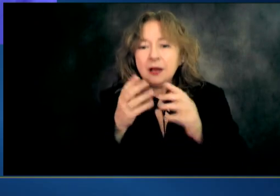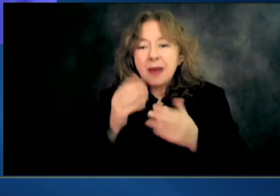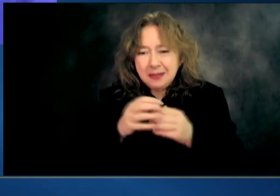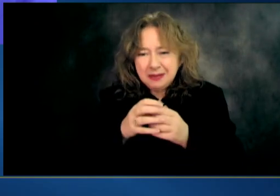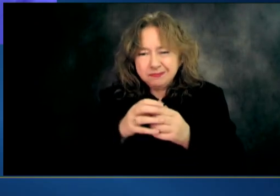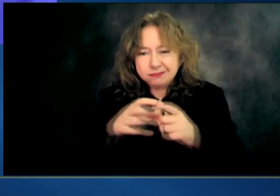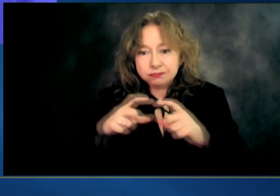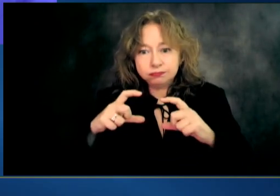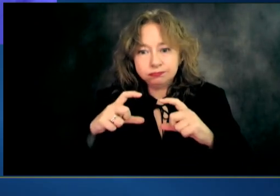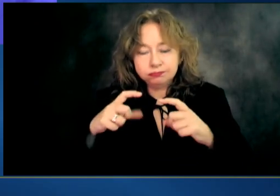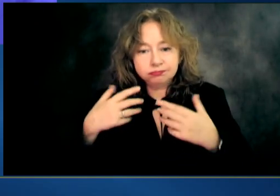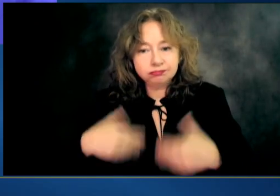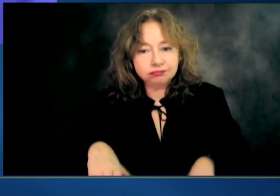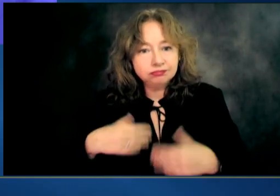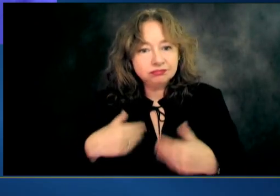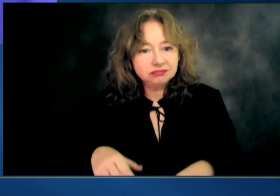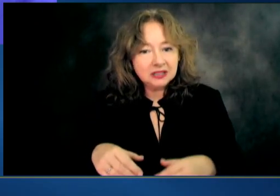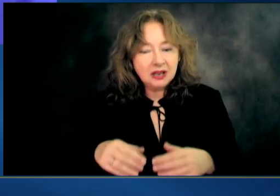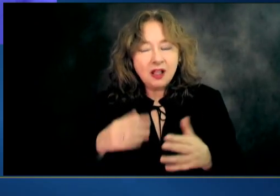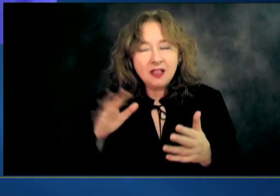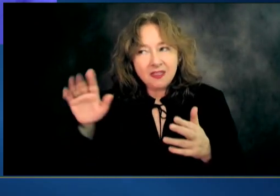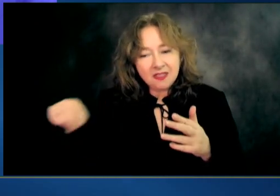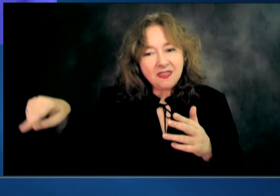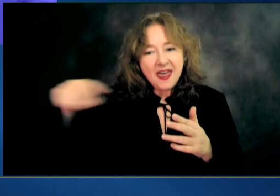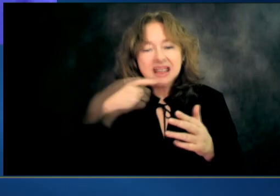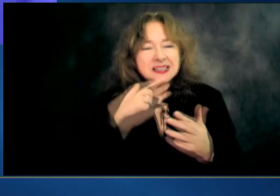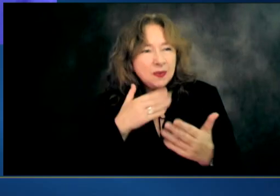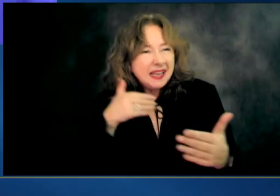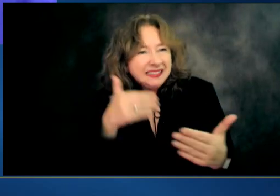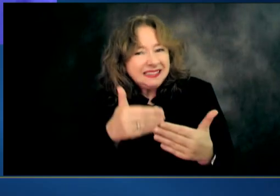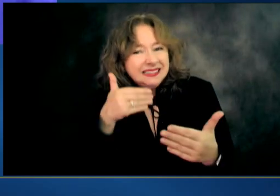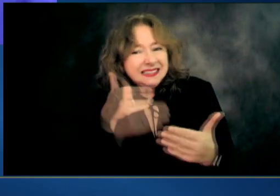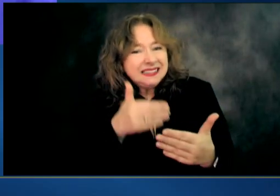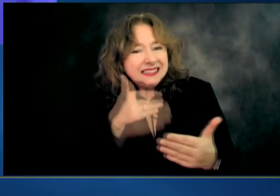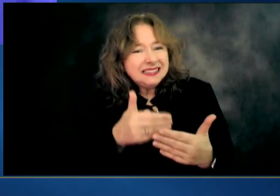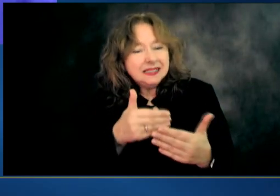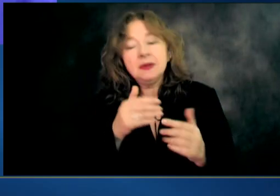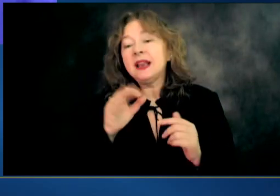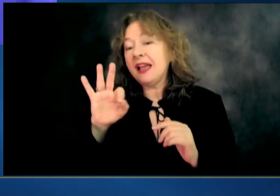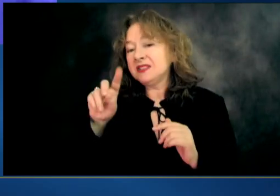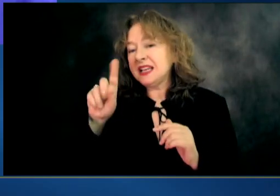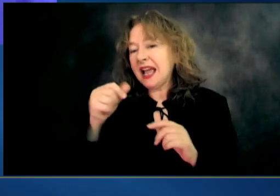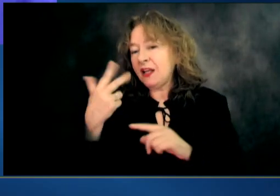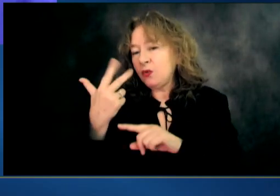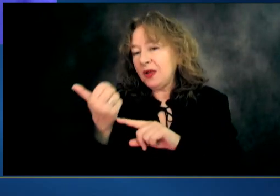and that we were on the cusp of seeing something. FDA said not yet, but getting close. And I said,